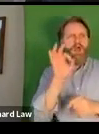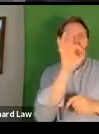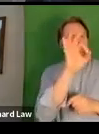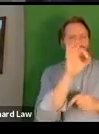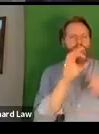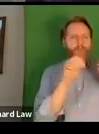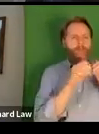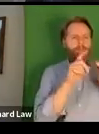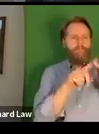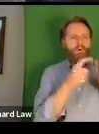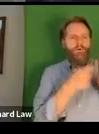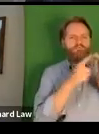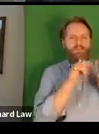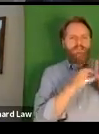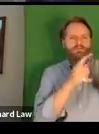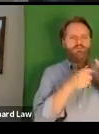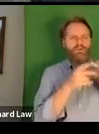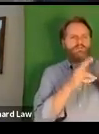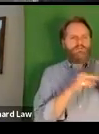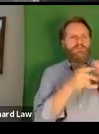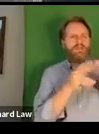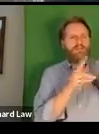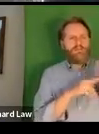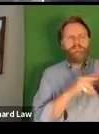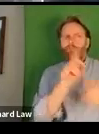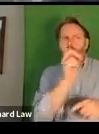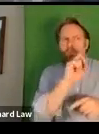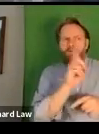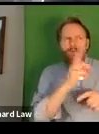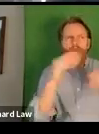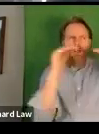levels of pay so the answer is they can't justify it it's disgraceful